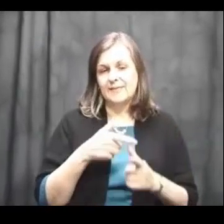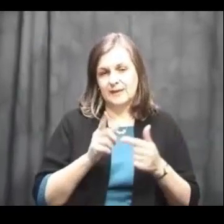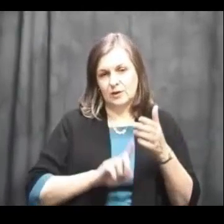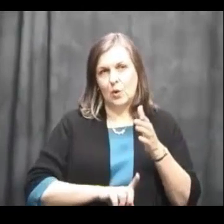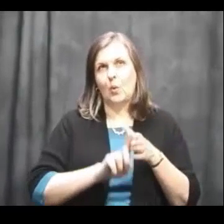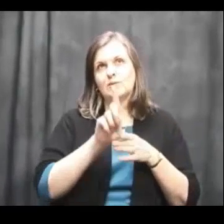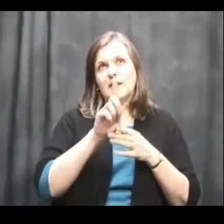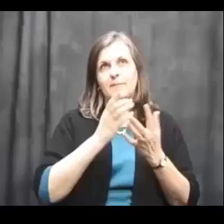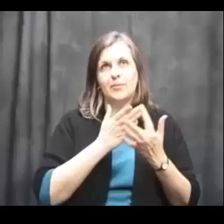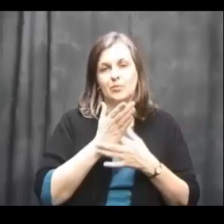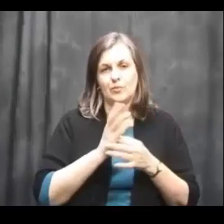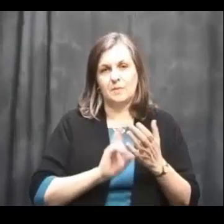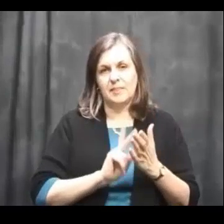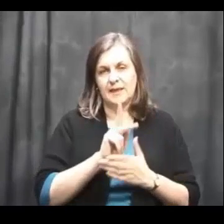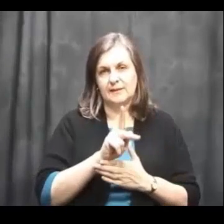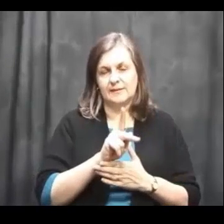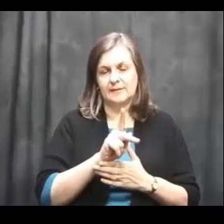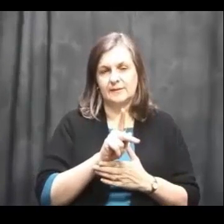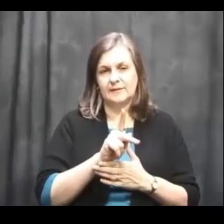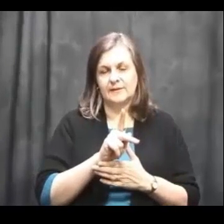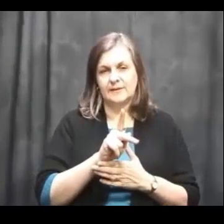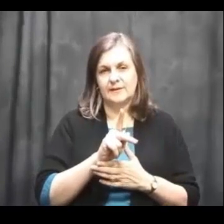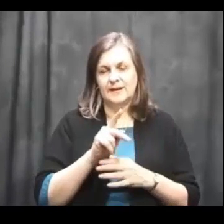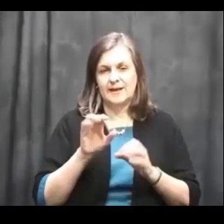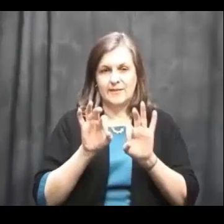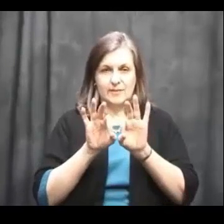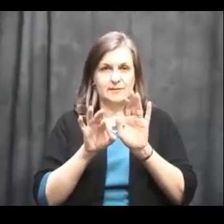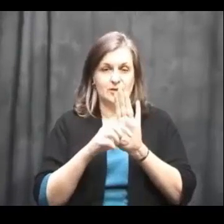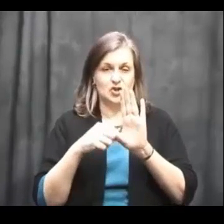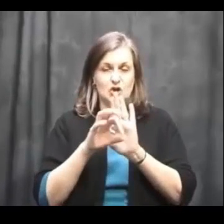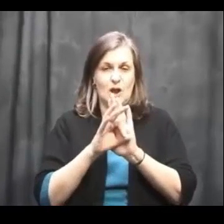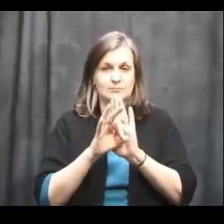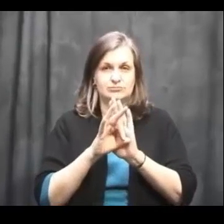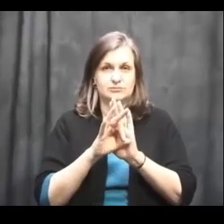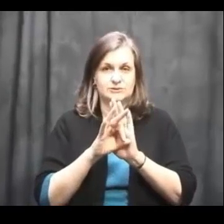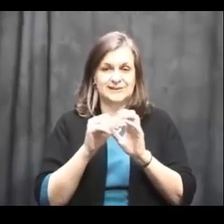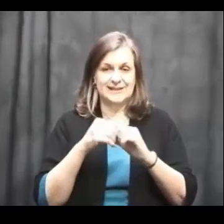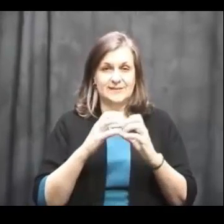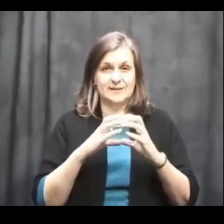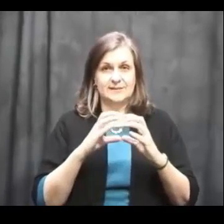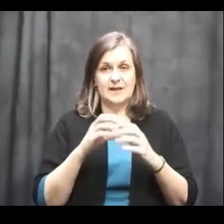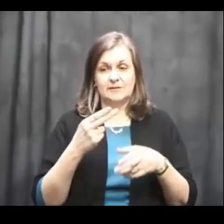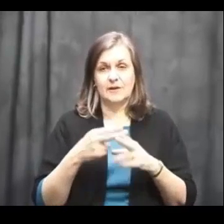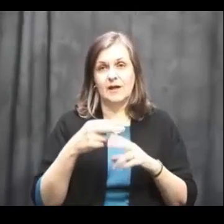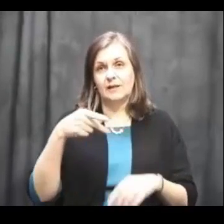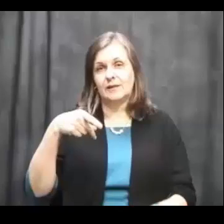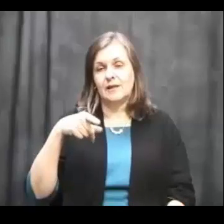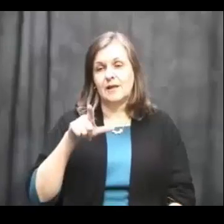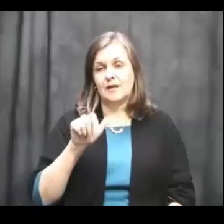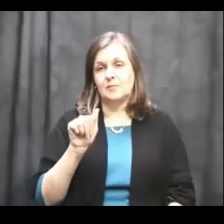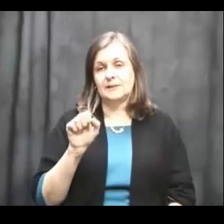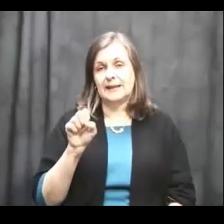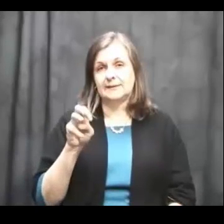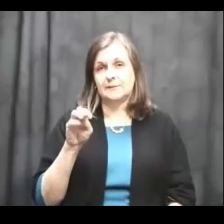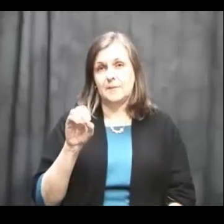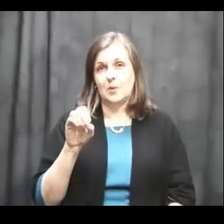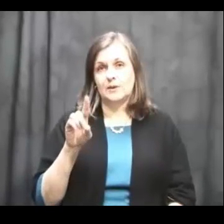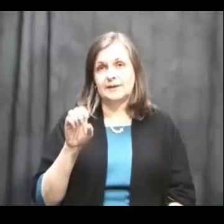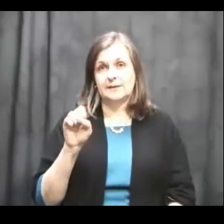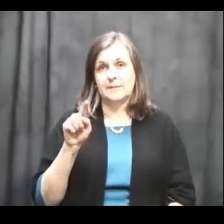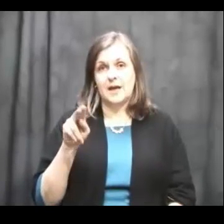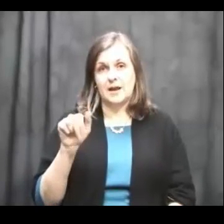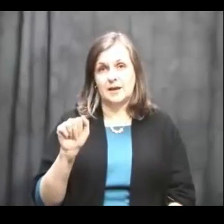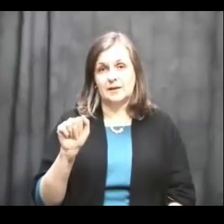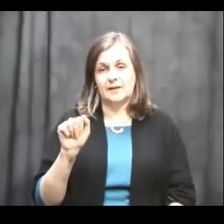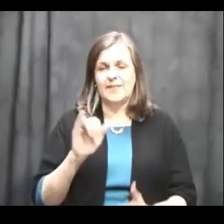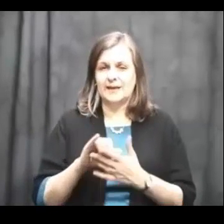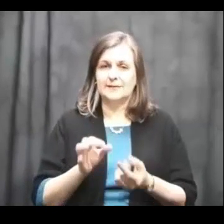what we see is these gaps are labeled here as plasmodesmata. we talked about this is a specialized plant